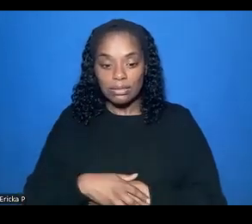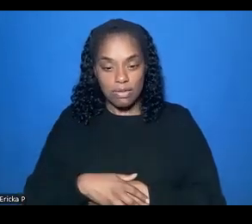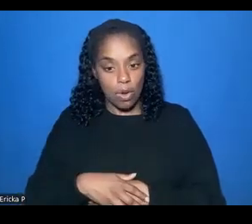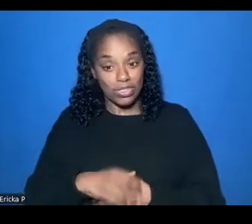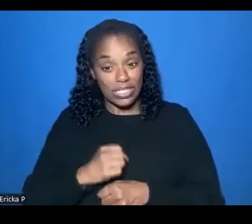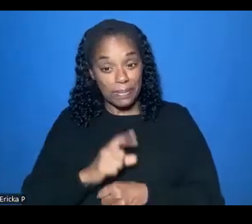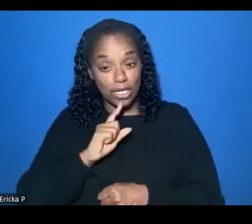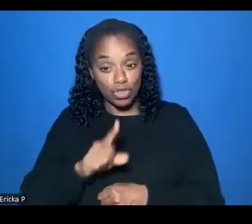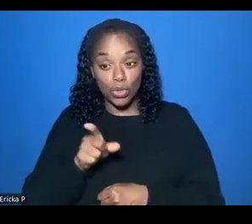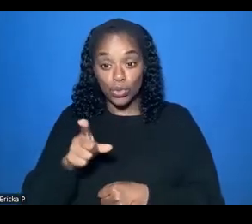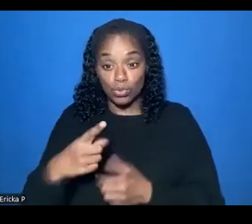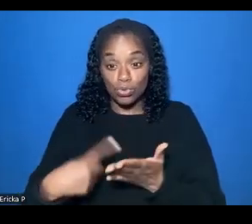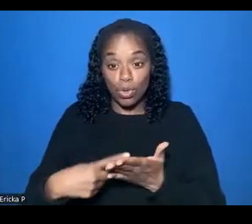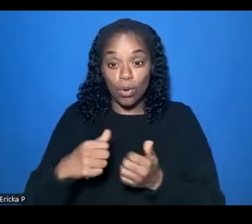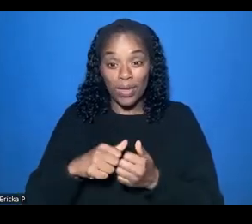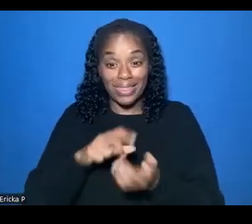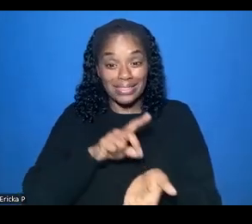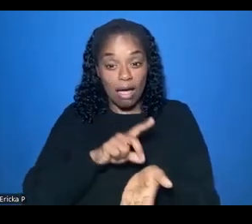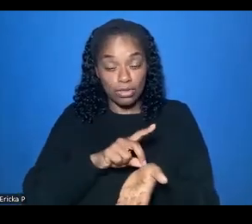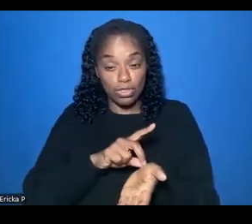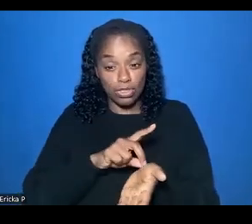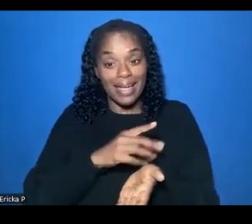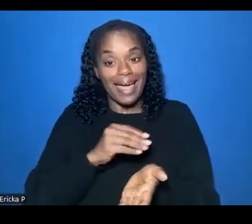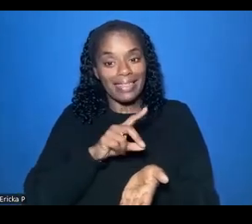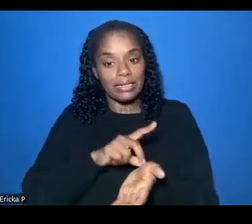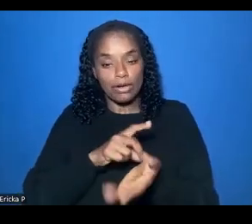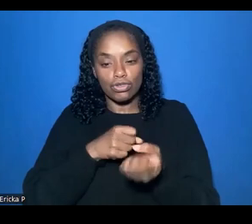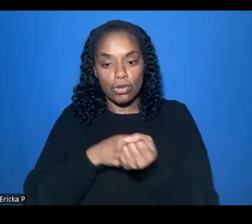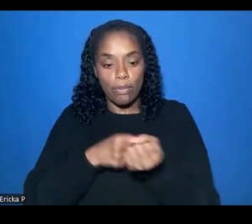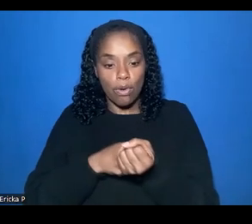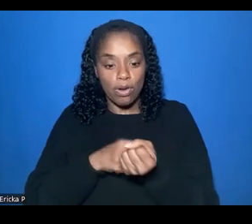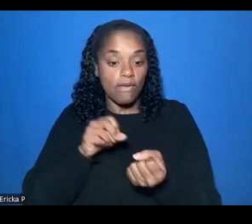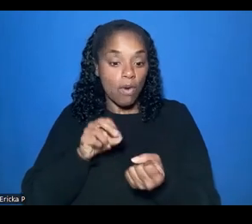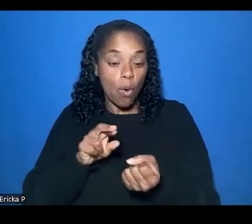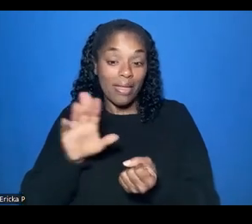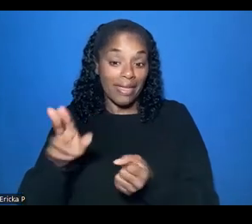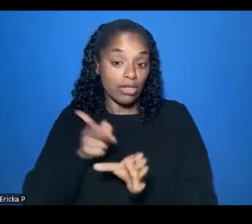with your doctor, and the doctor is supportive, or there. There's psycholo, their, you know, their seeing a counselor.